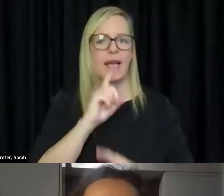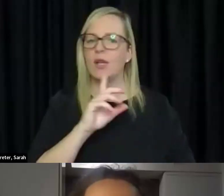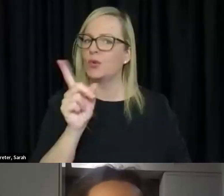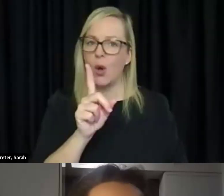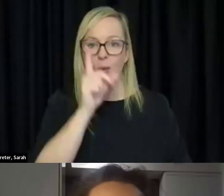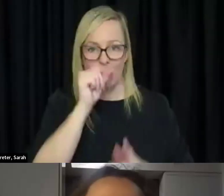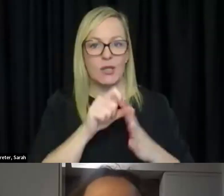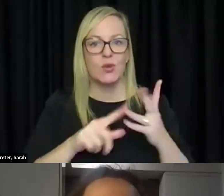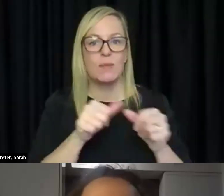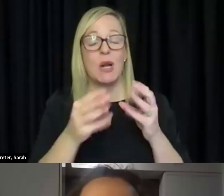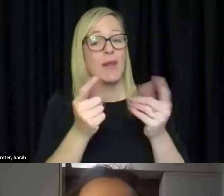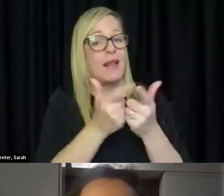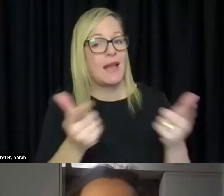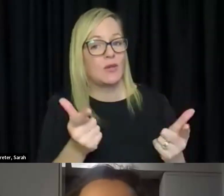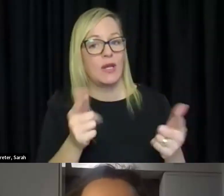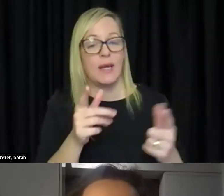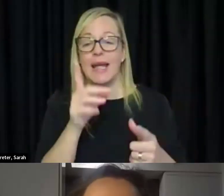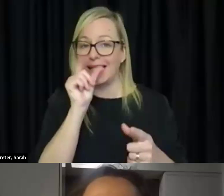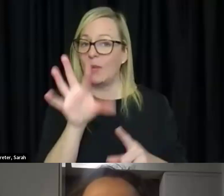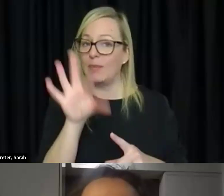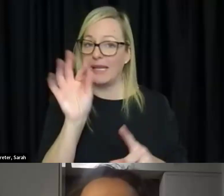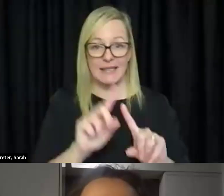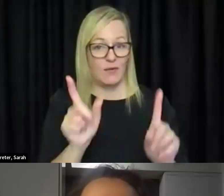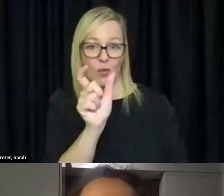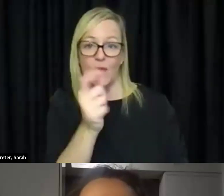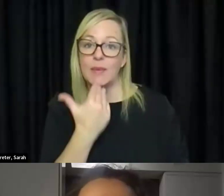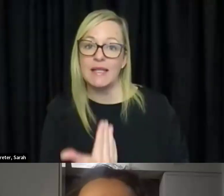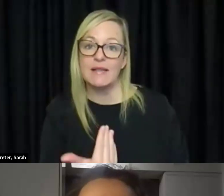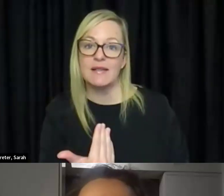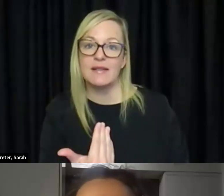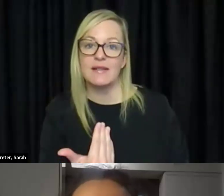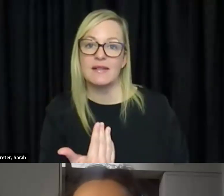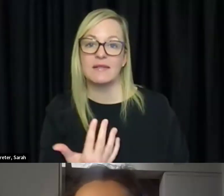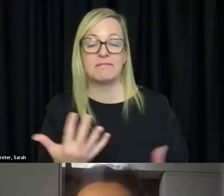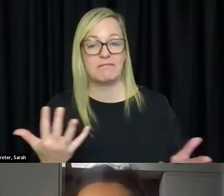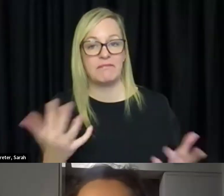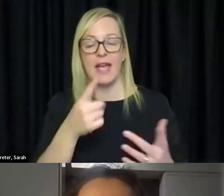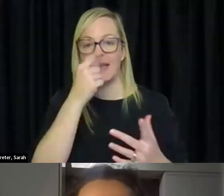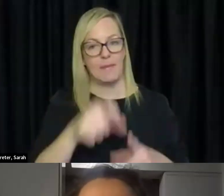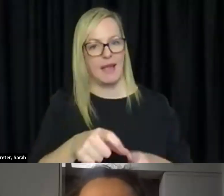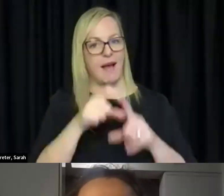with our language, can we choose a different word there? That can be hard, I get it. Like